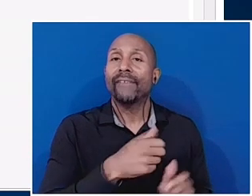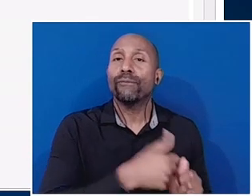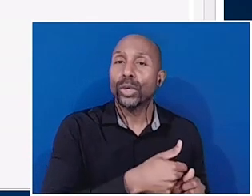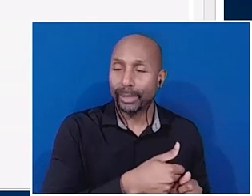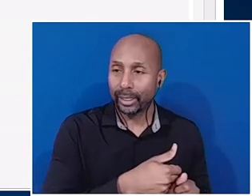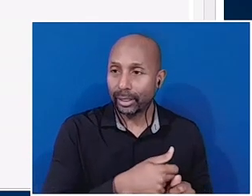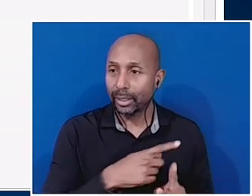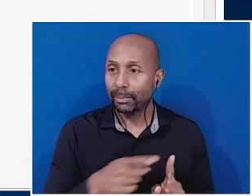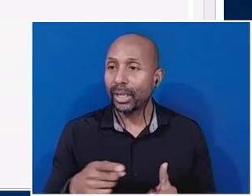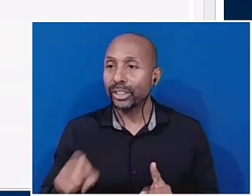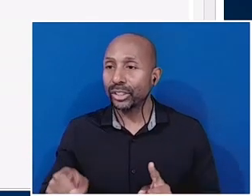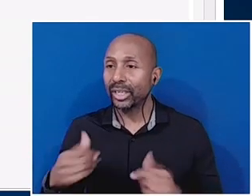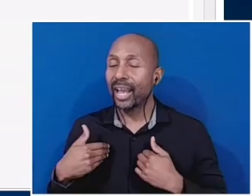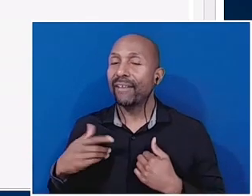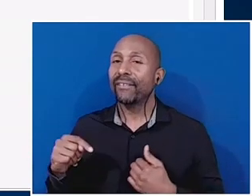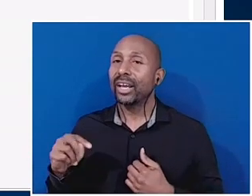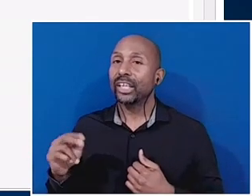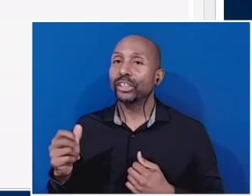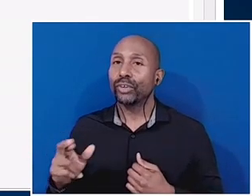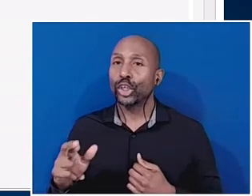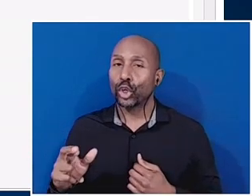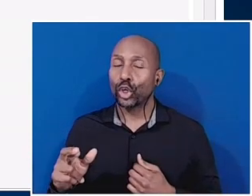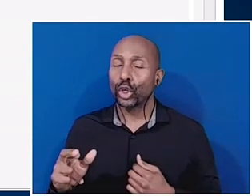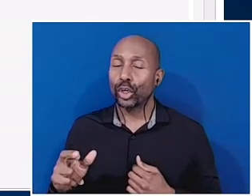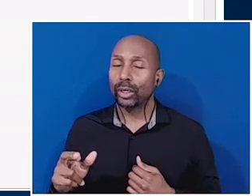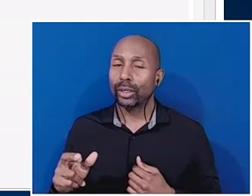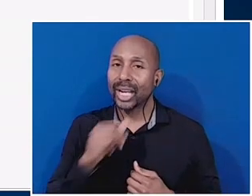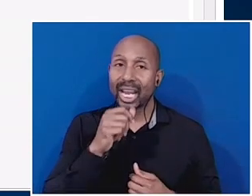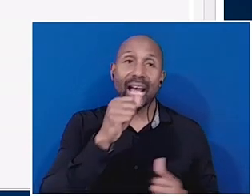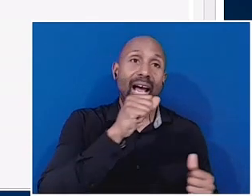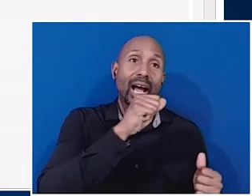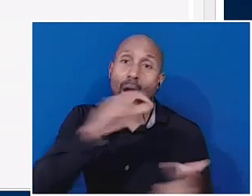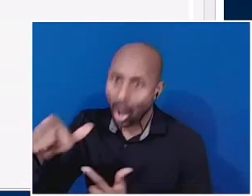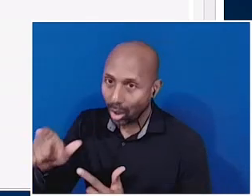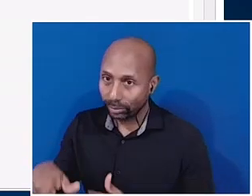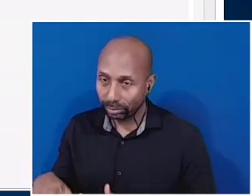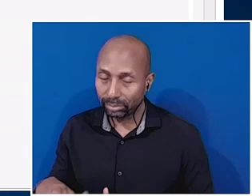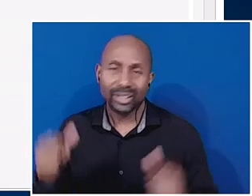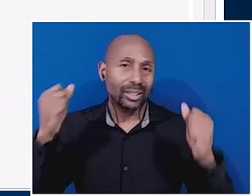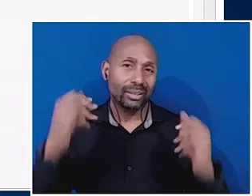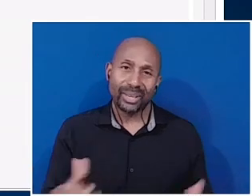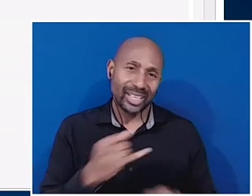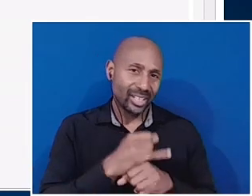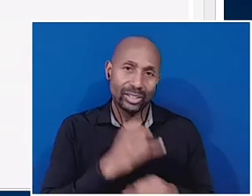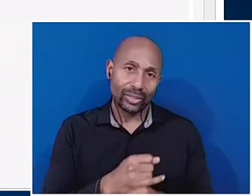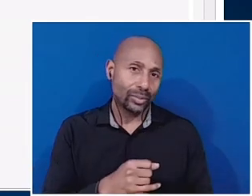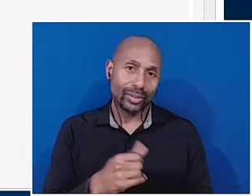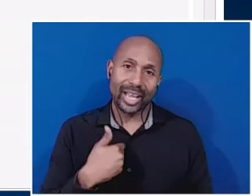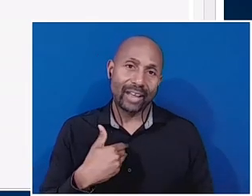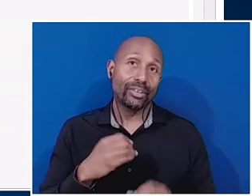It shouldn't be everybody, because there are many institutions that are at no risk of closure anytime soon. Thank you.